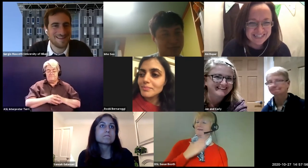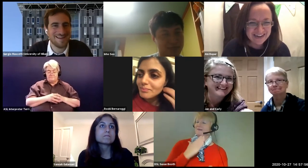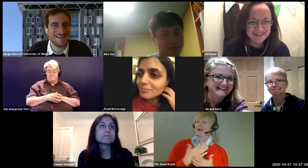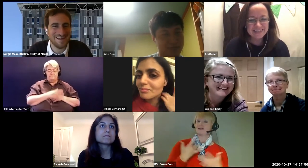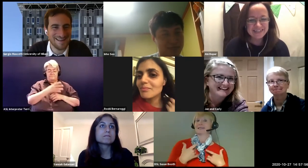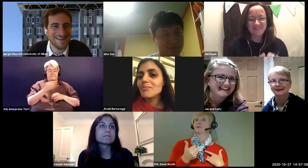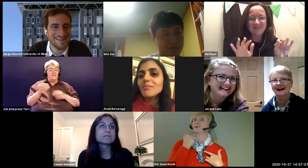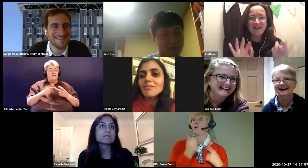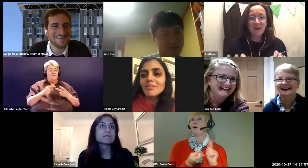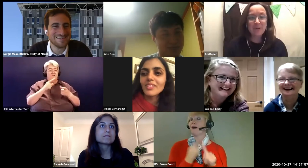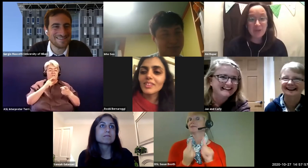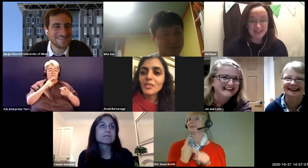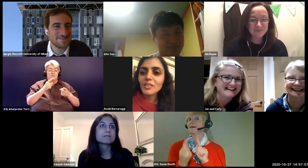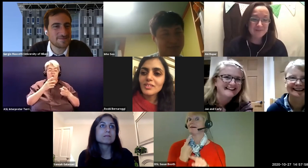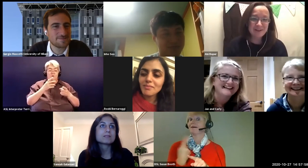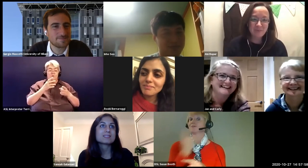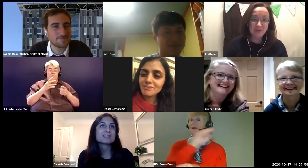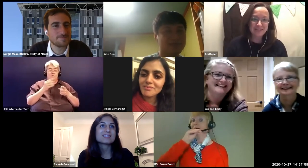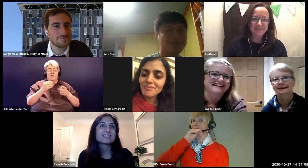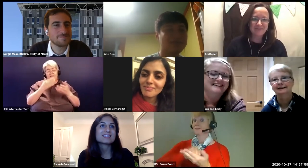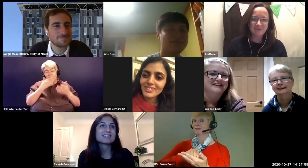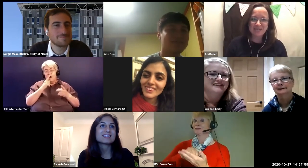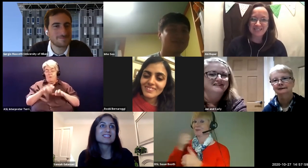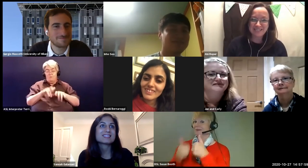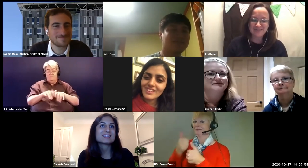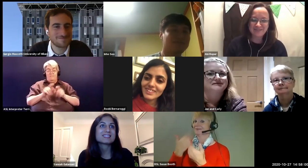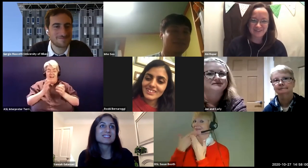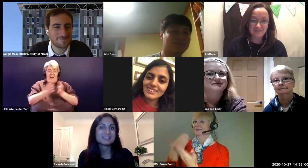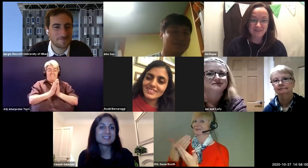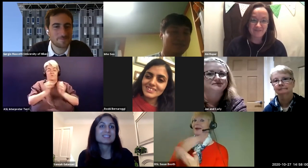to so i'll i'll put that well done I'll put that to everybody in the Discord server and hopefully